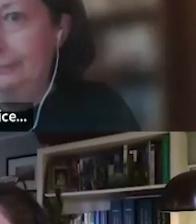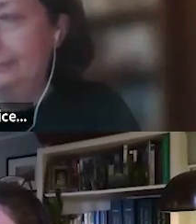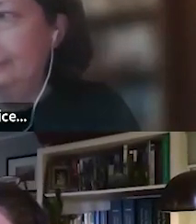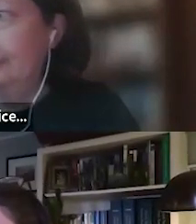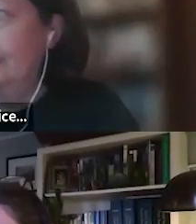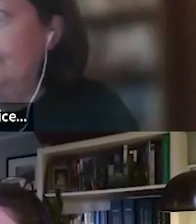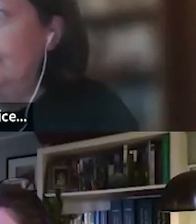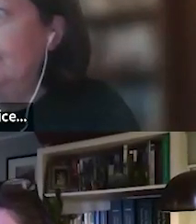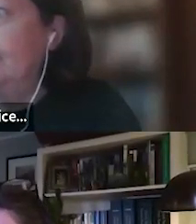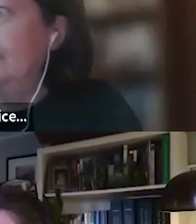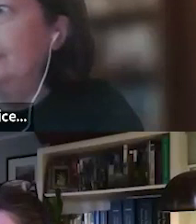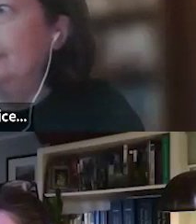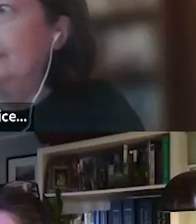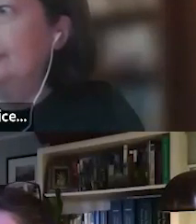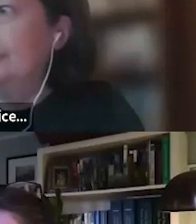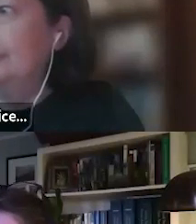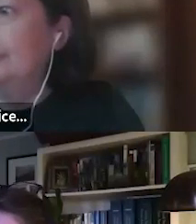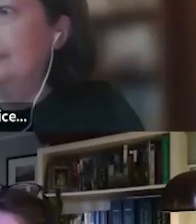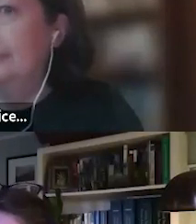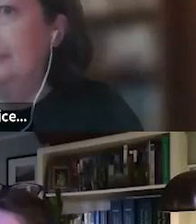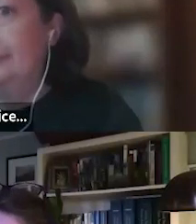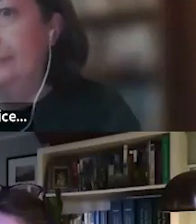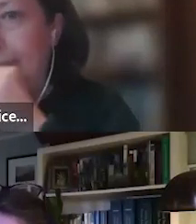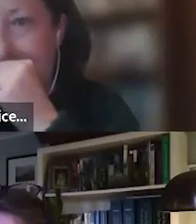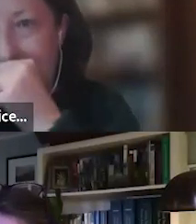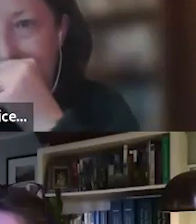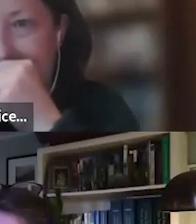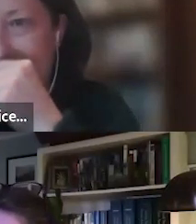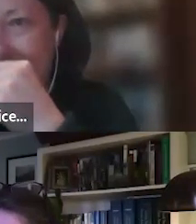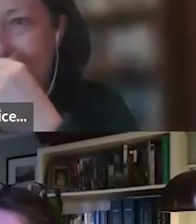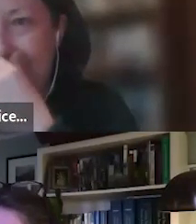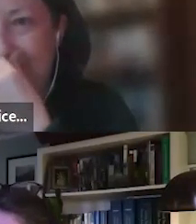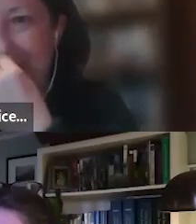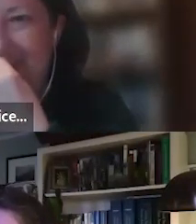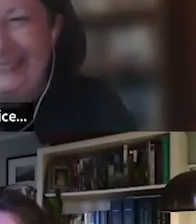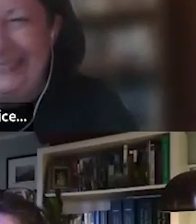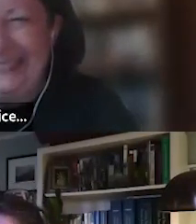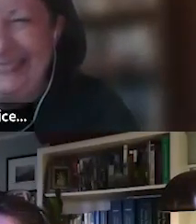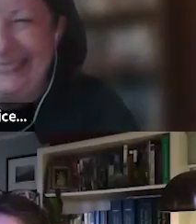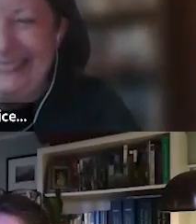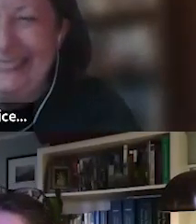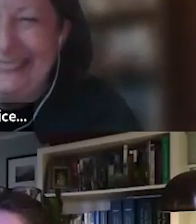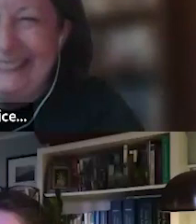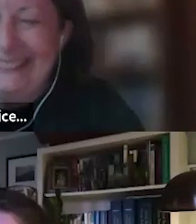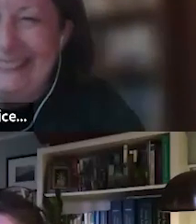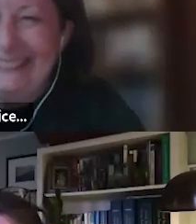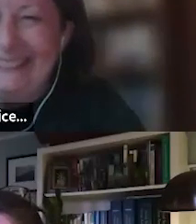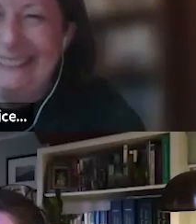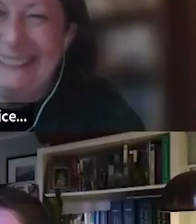you need to be brought up to that SSI federal benefit rate. So, yeah, that's why I can see you nodding. I'm sure you do that, and many out there-